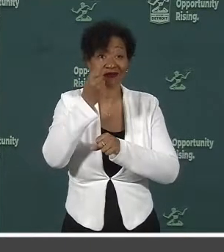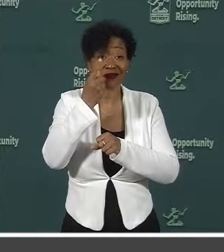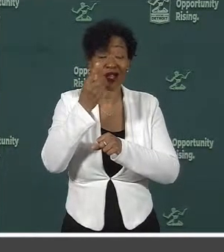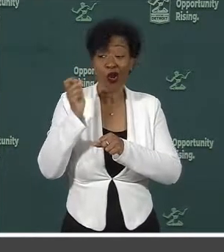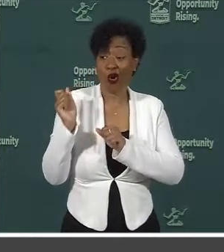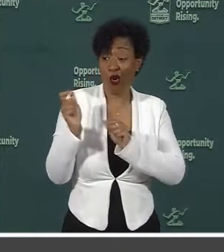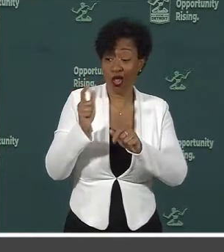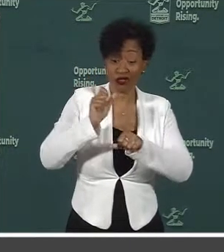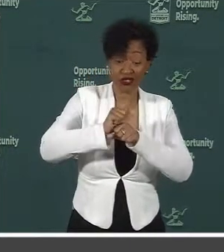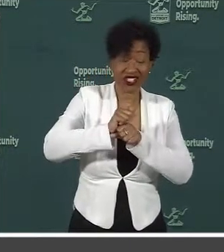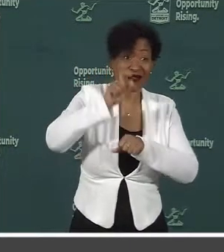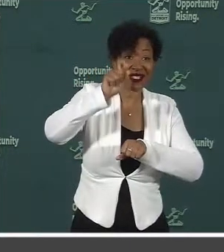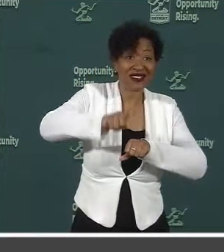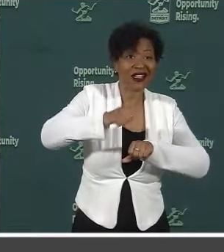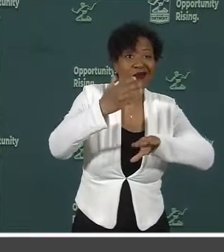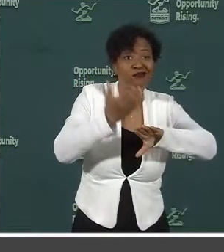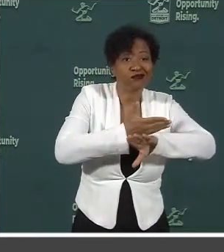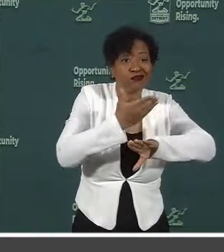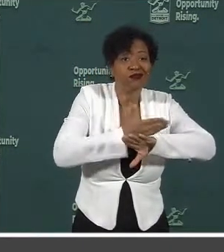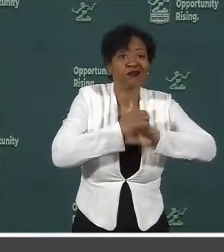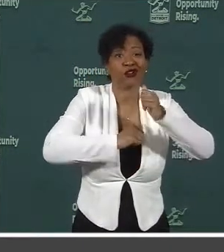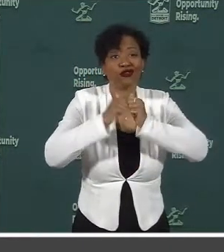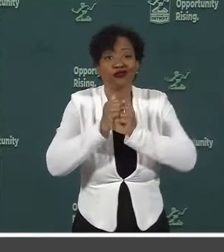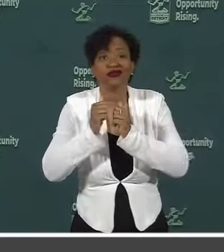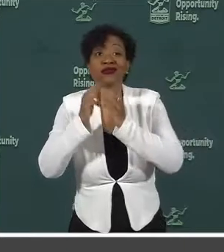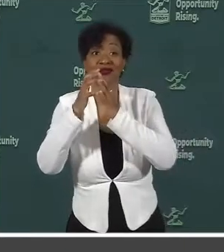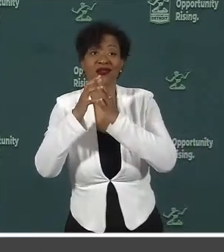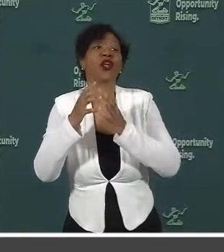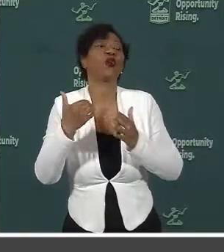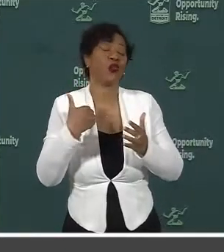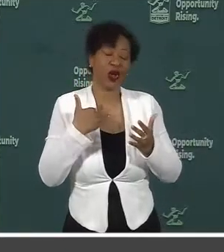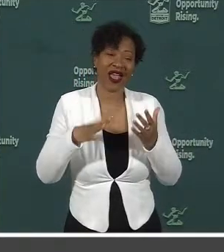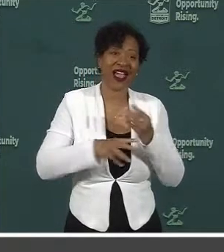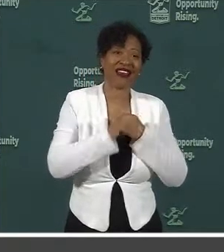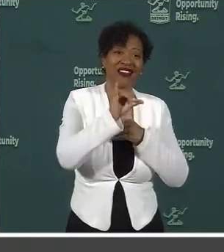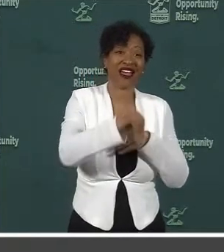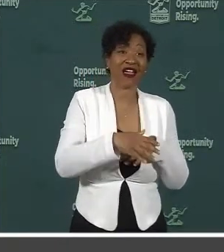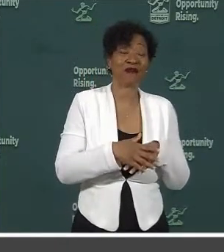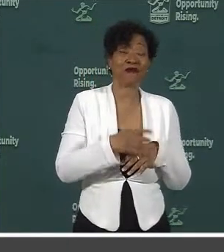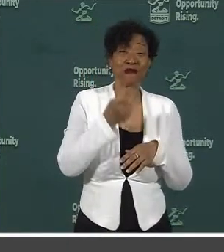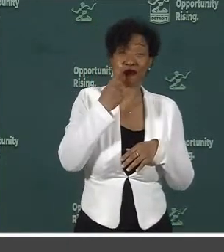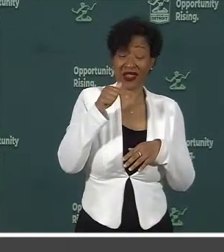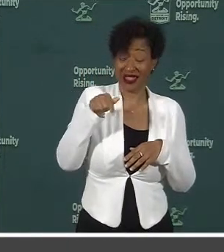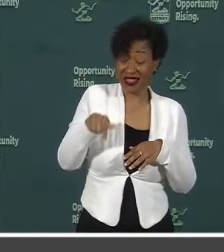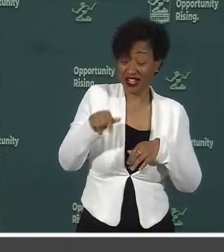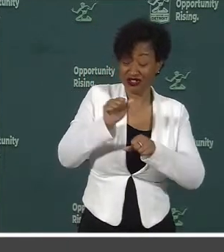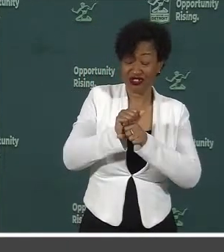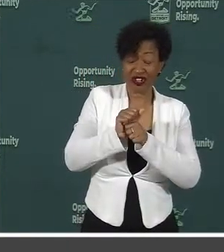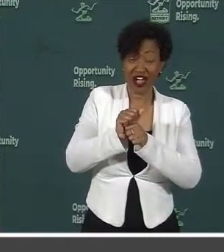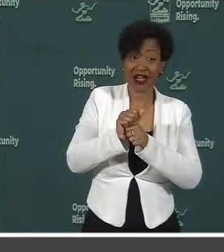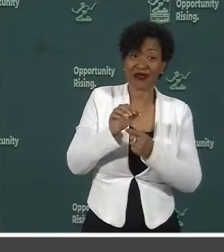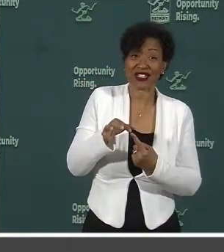CITY AND THIS ONE TO ME IS SPECIAL BECAUSE YOU WANT TO GET INTO THE CONSTRUCTION TRADES I